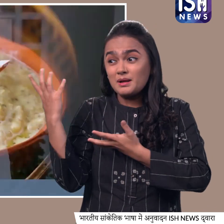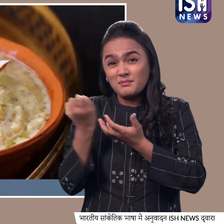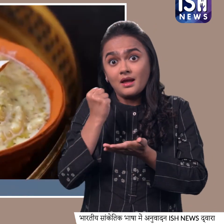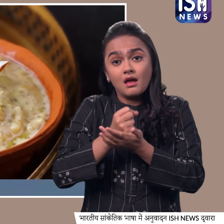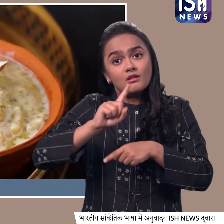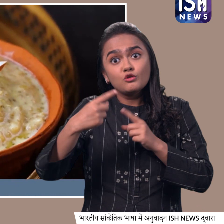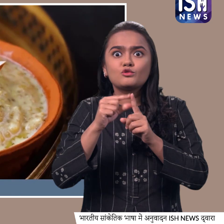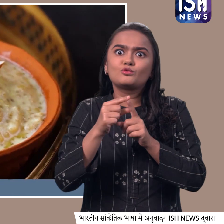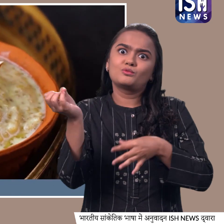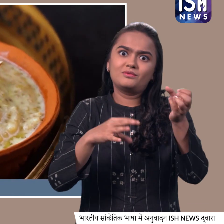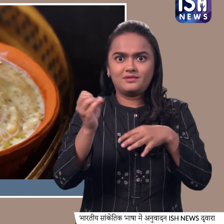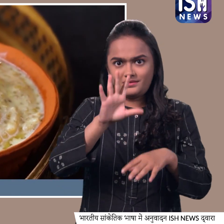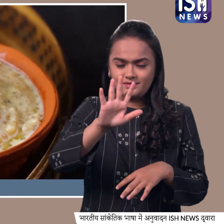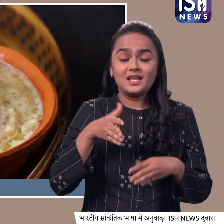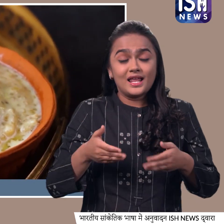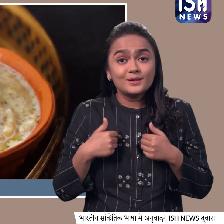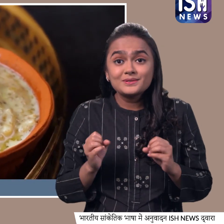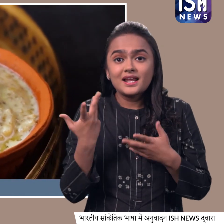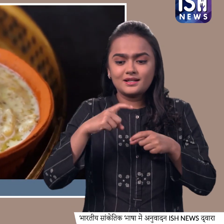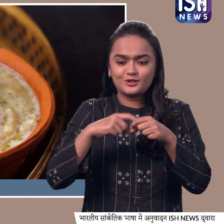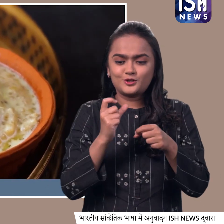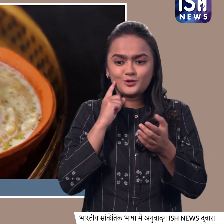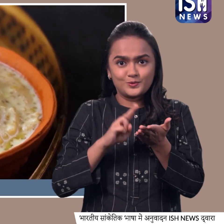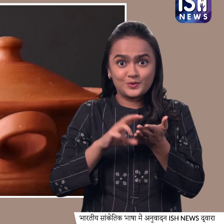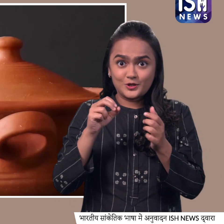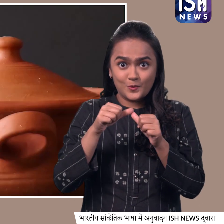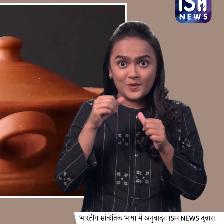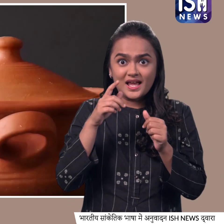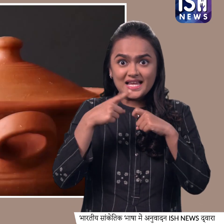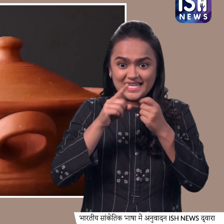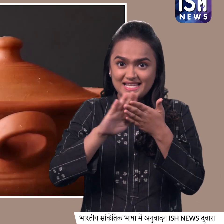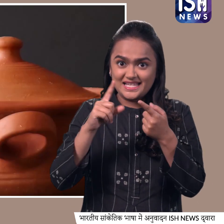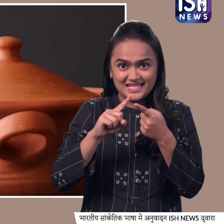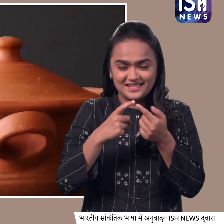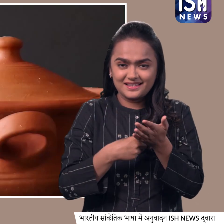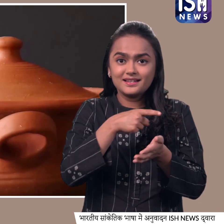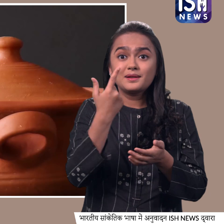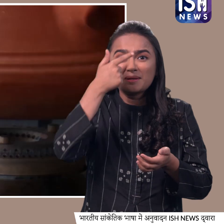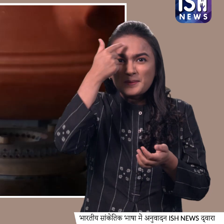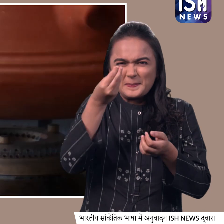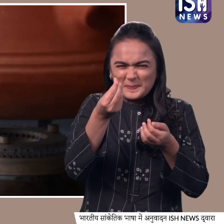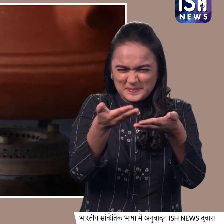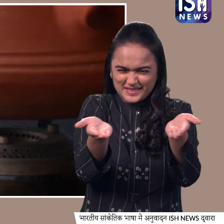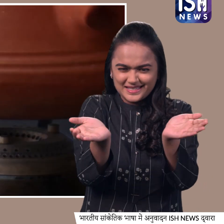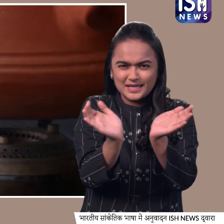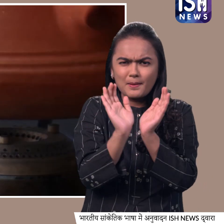We will start with the Quinoa Kheer First keep a clay pot on medium flame.